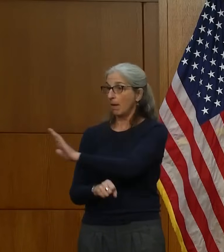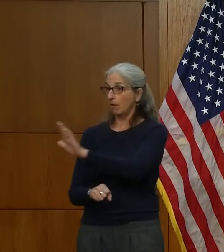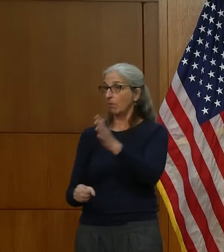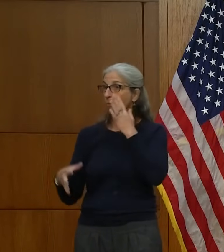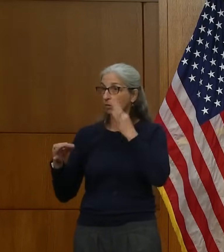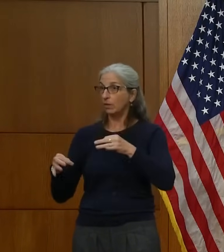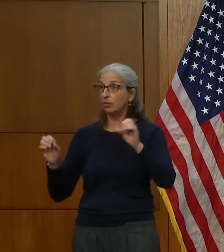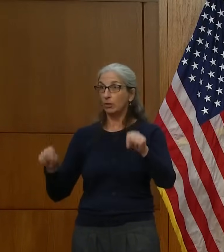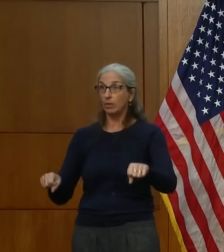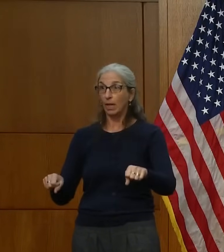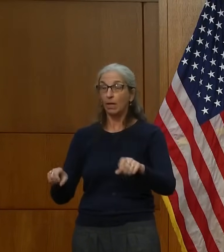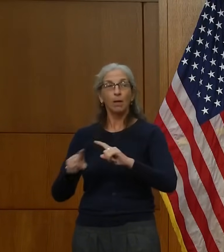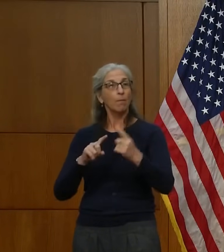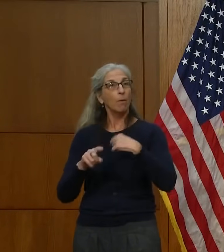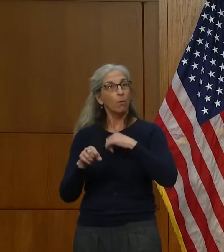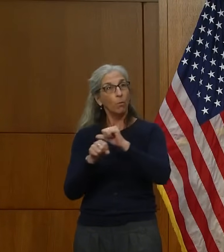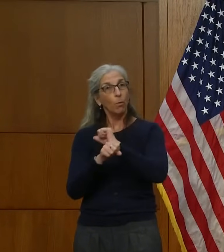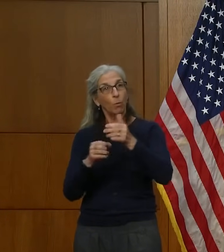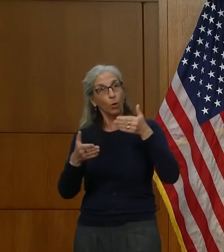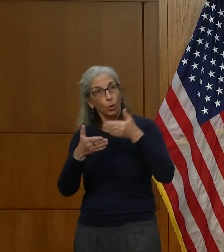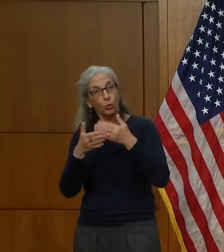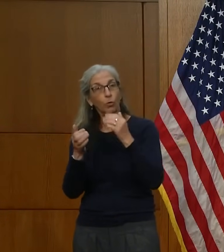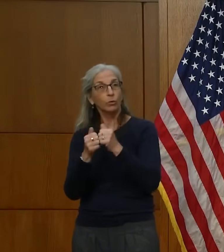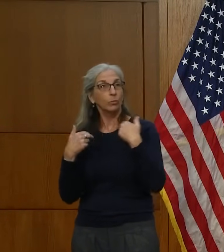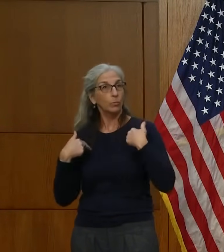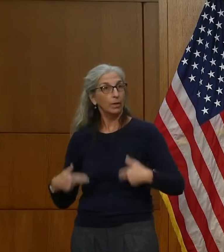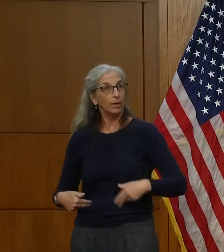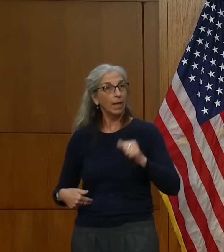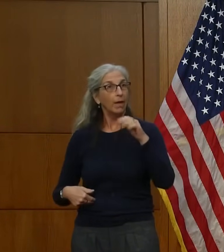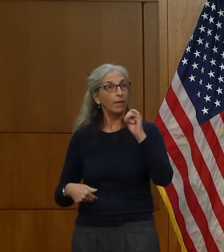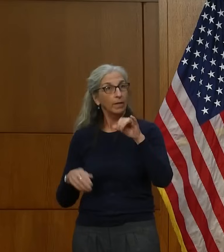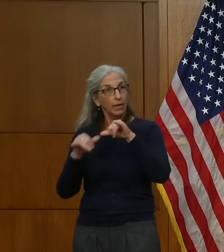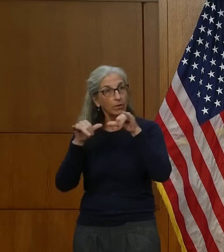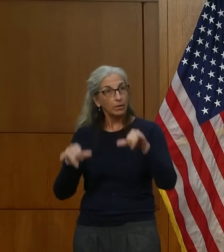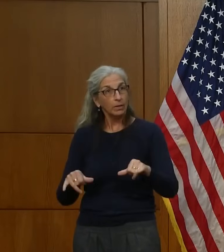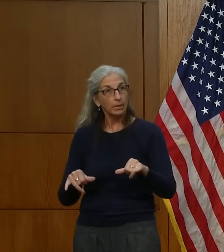THAT WE'RE ALLOWING THE HEALTH CARE SYSTEMS TO MAKE THOSE DECISIONS. BUT I WILL TELL YOU THAT WE'RE WORKING VERY CLOSELY